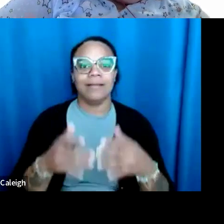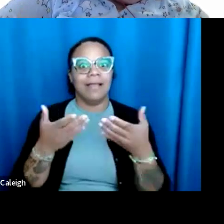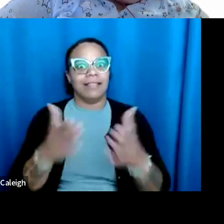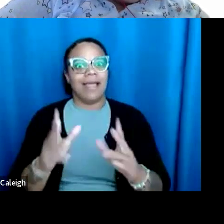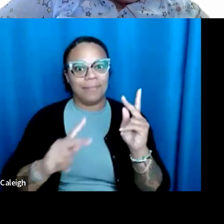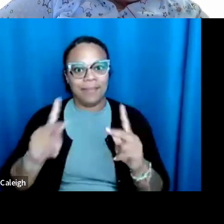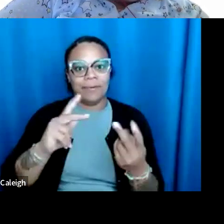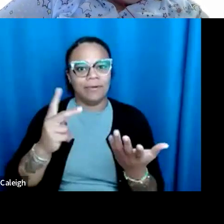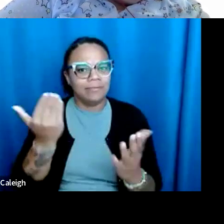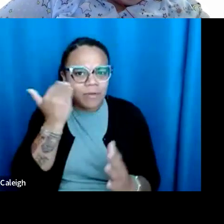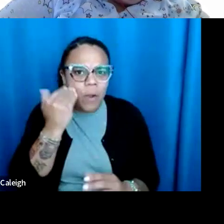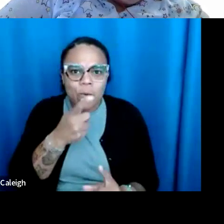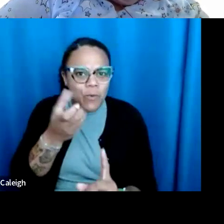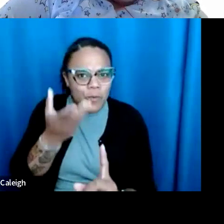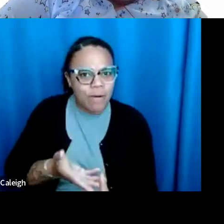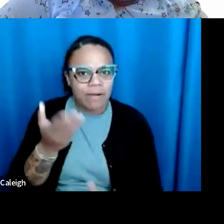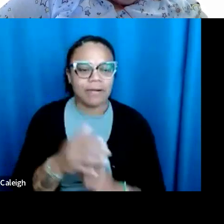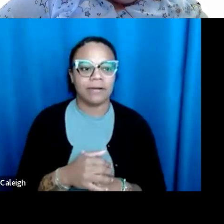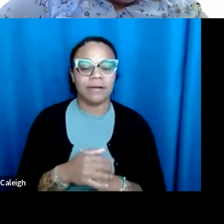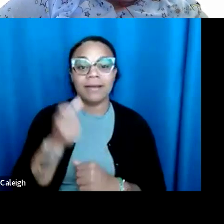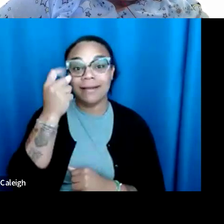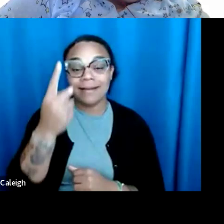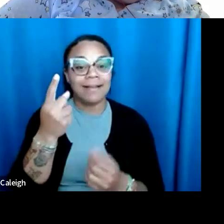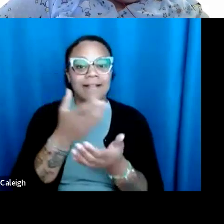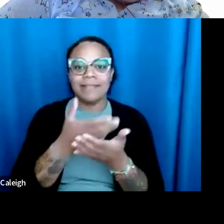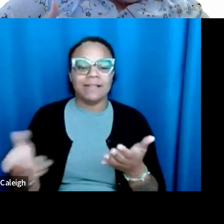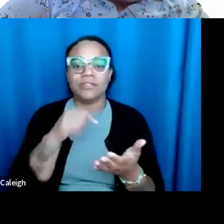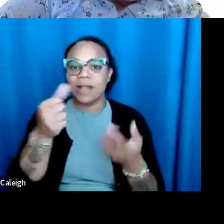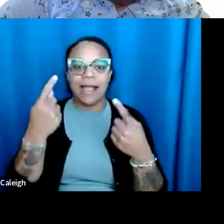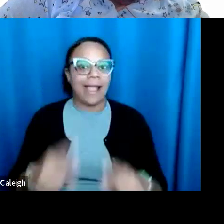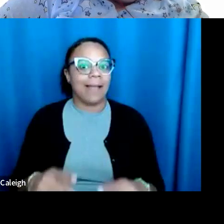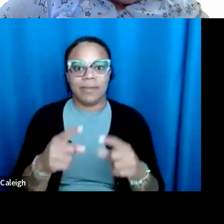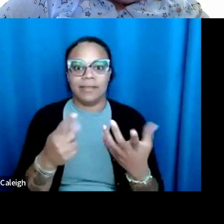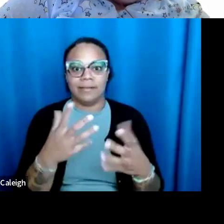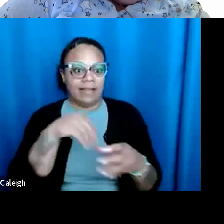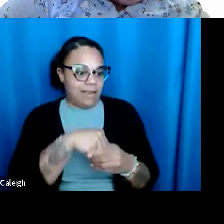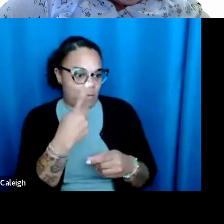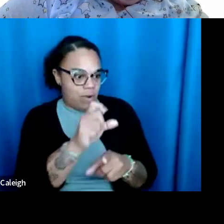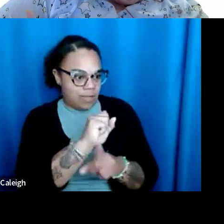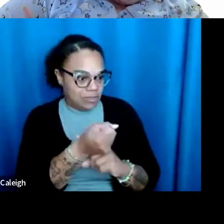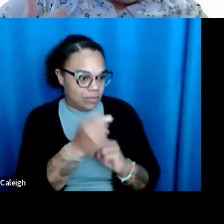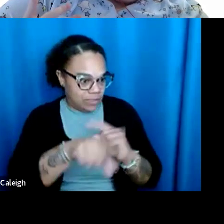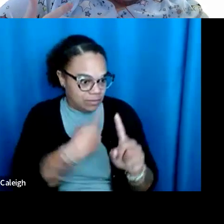because things don't happen in a vacuum, and it can be overwhelming, you know,